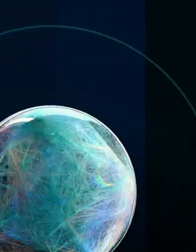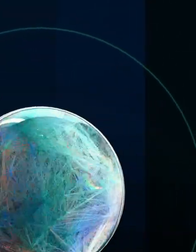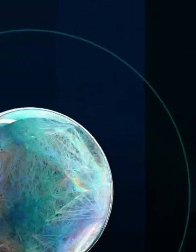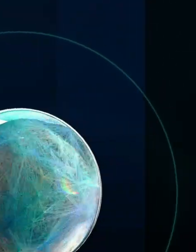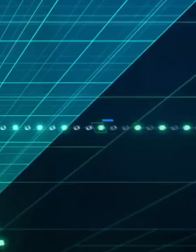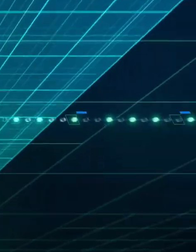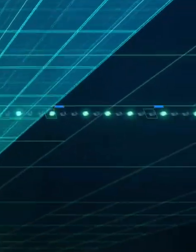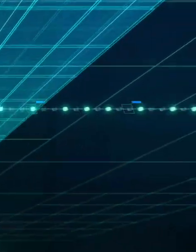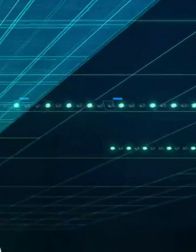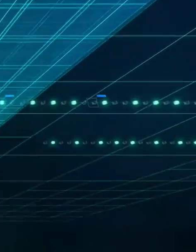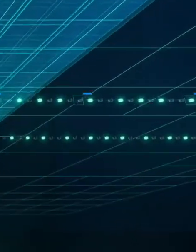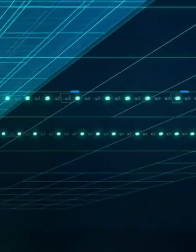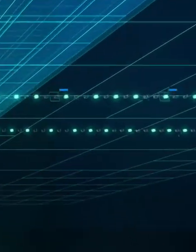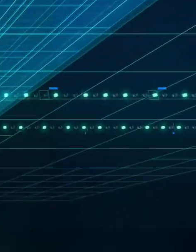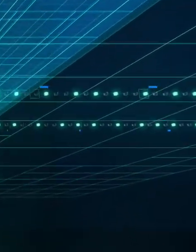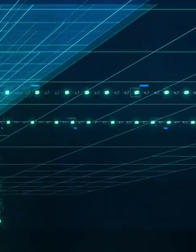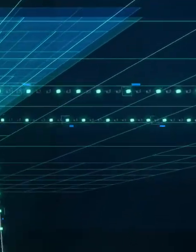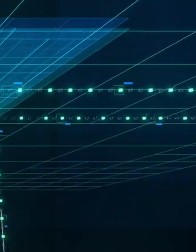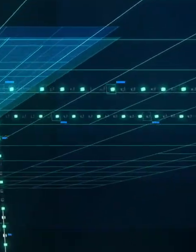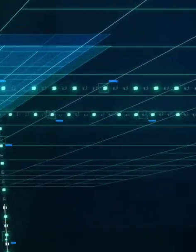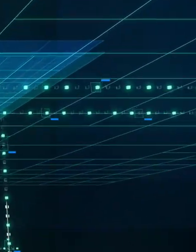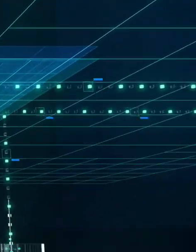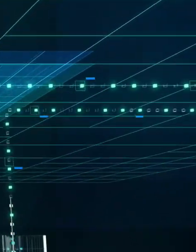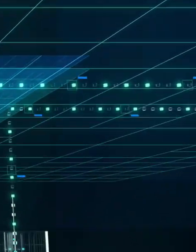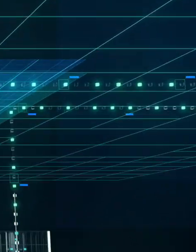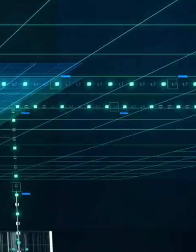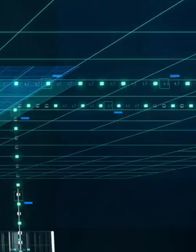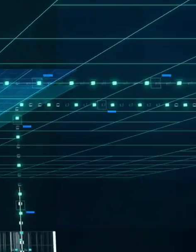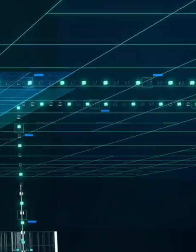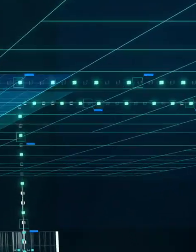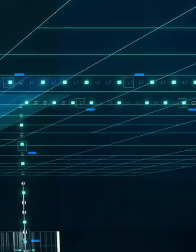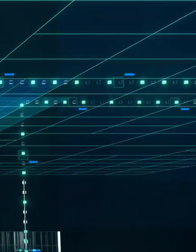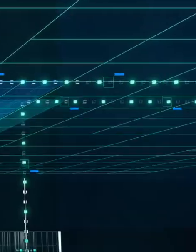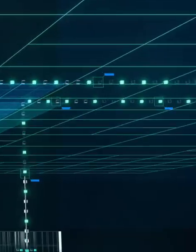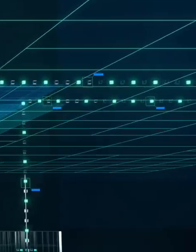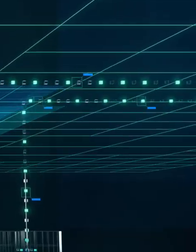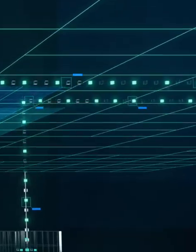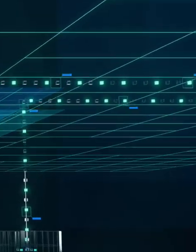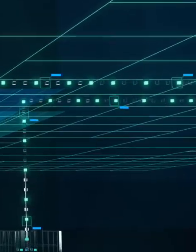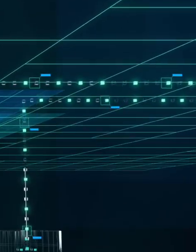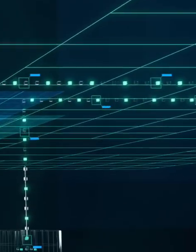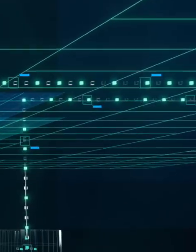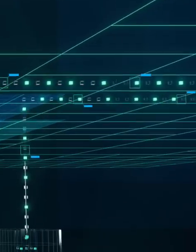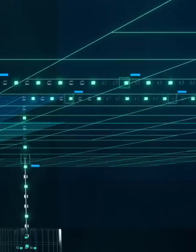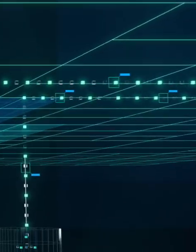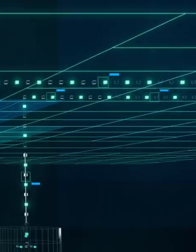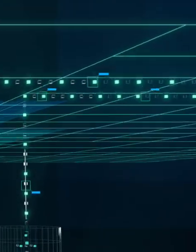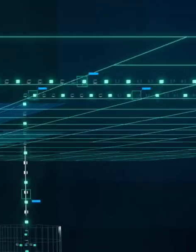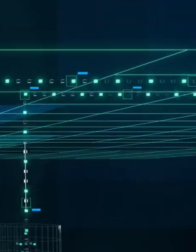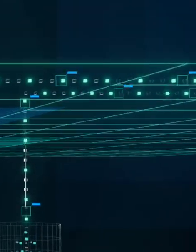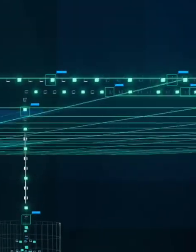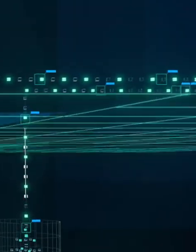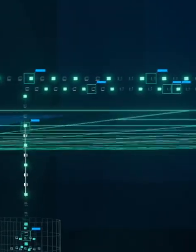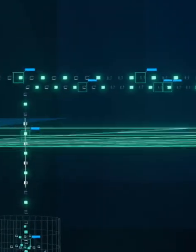Every task a user might run through an AWS S3 API, from creating buckets to moving and reading objects,